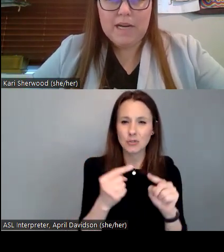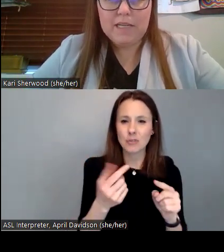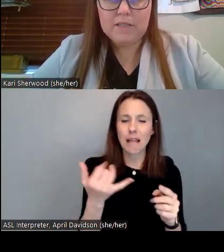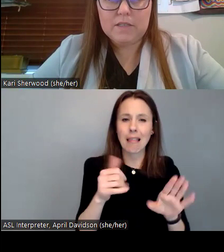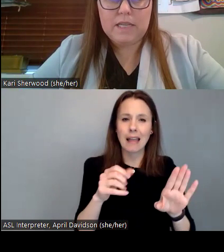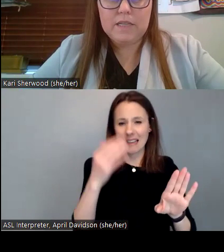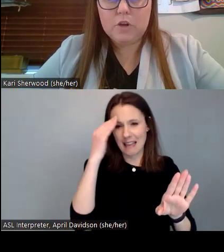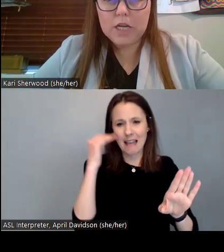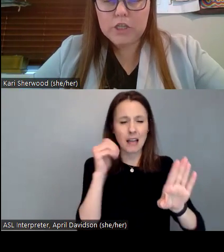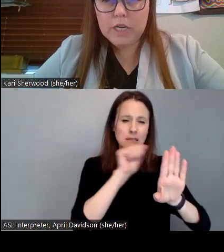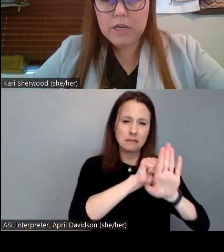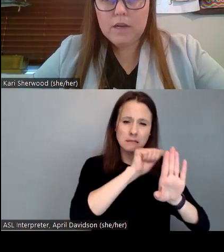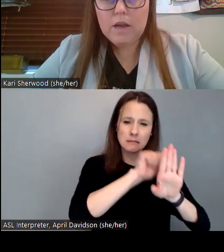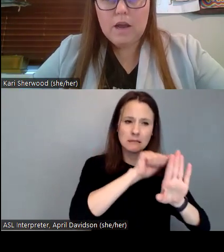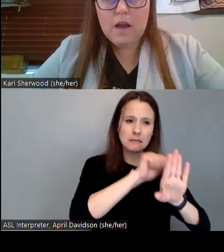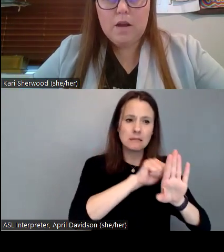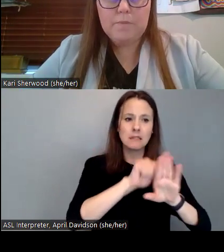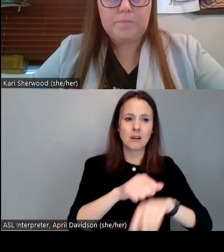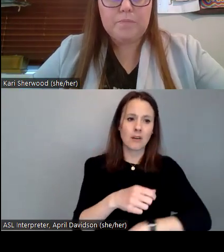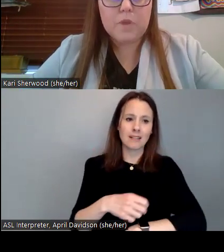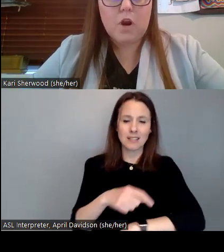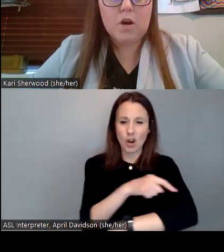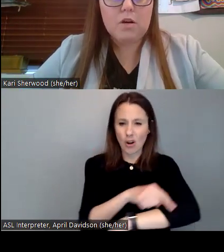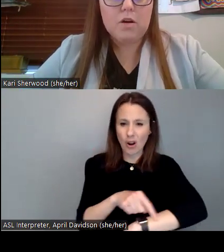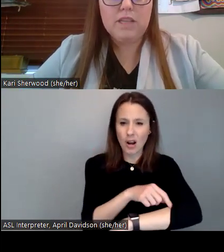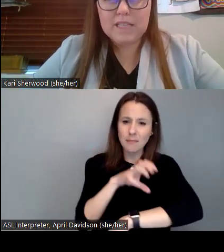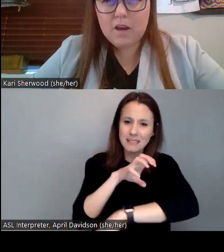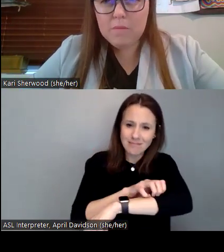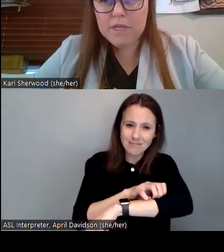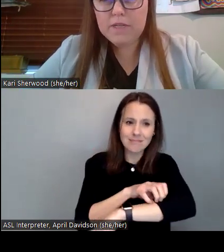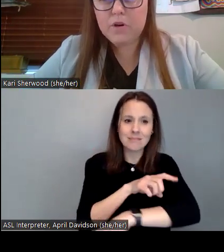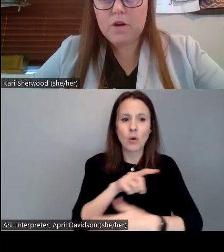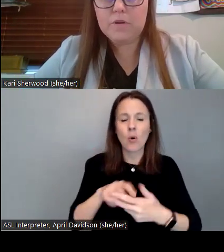and skin scratching are less common. These are often